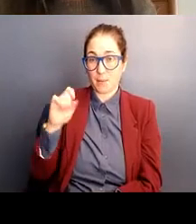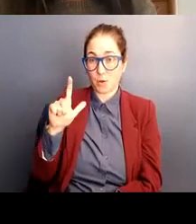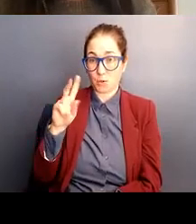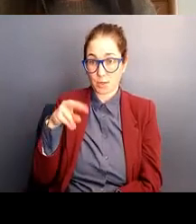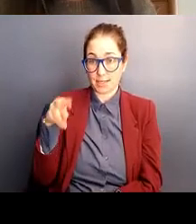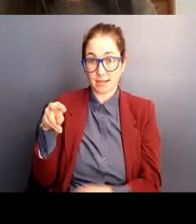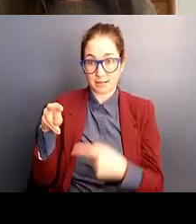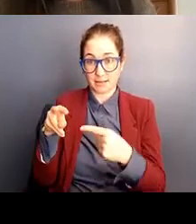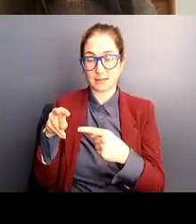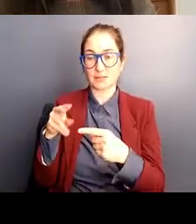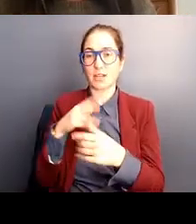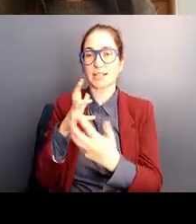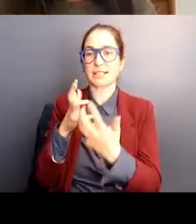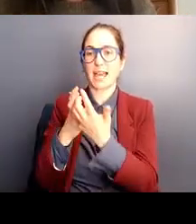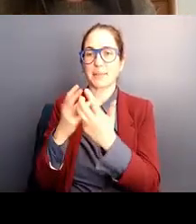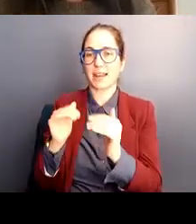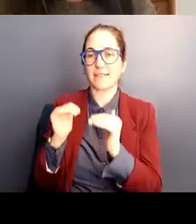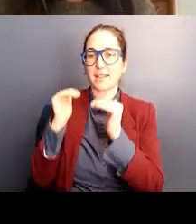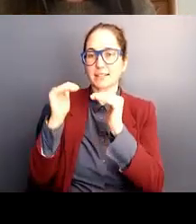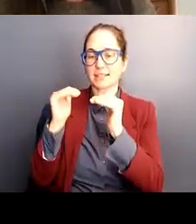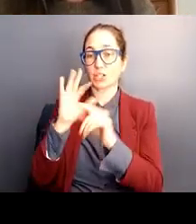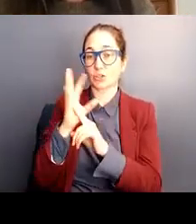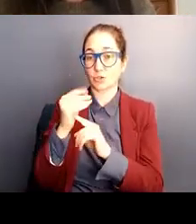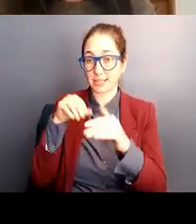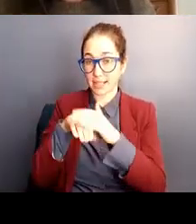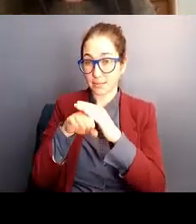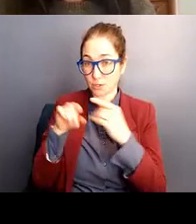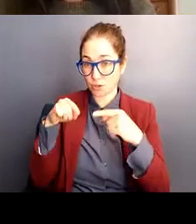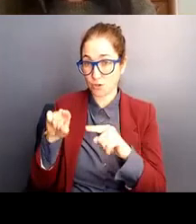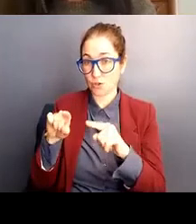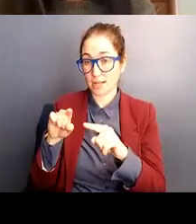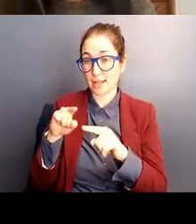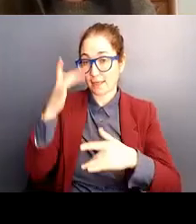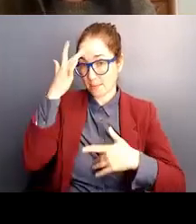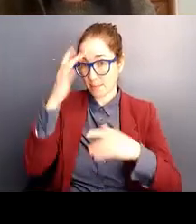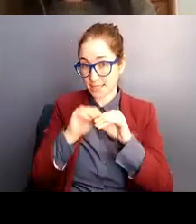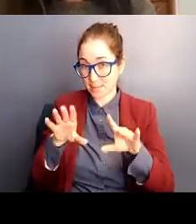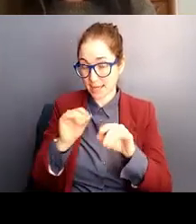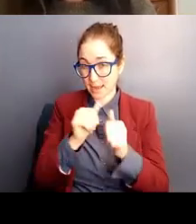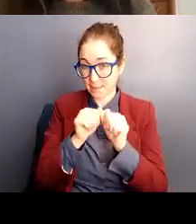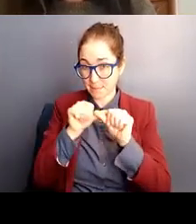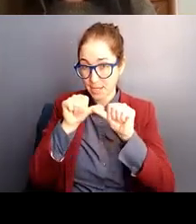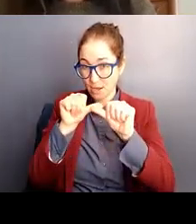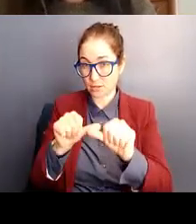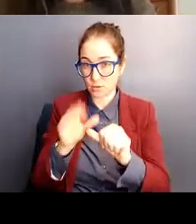and advancing cultural accessibility during the pandemic and beyond. You're going to hear from lots of different organizations